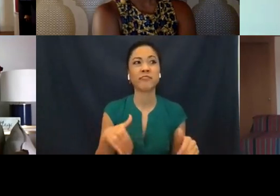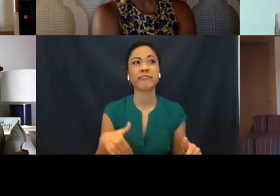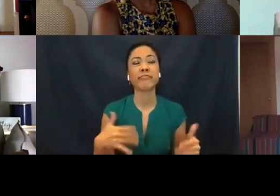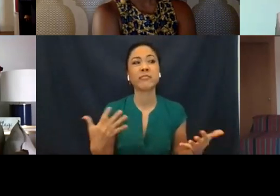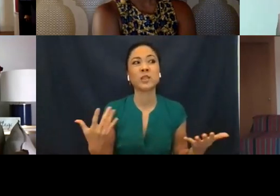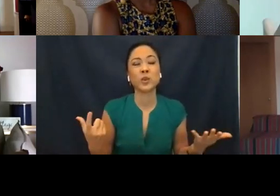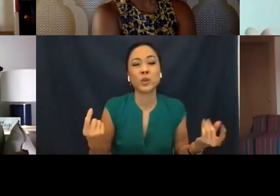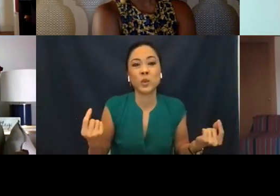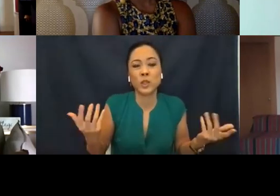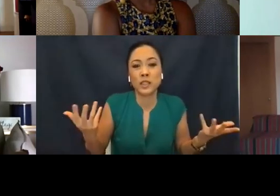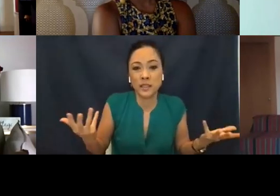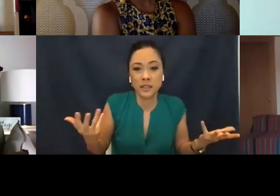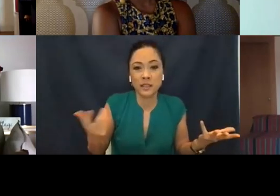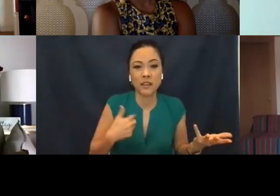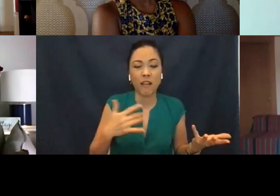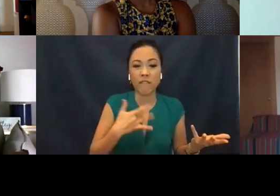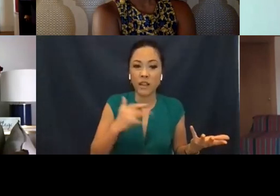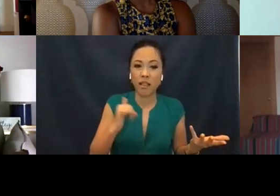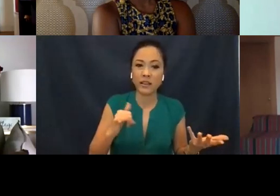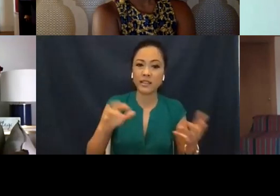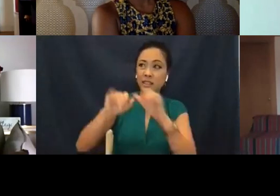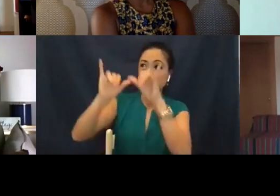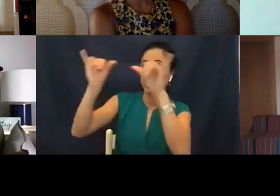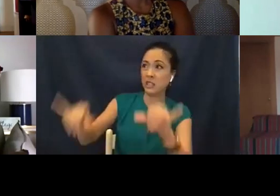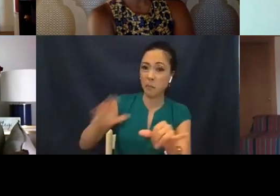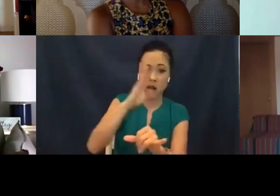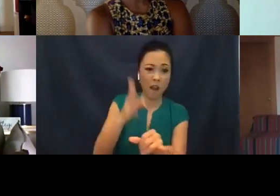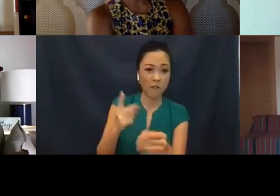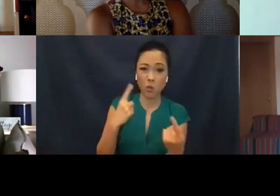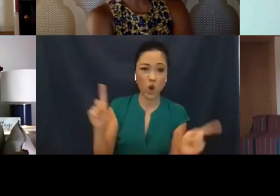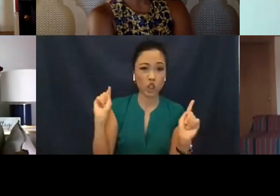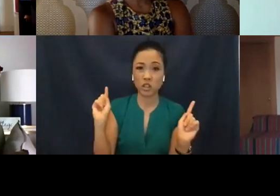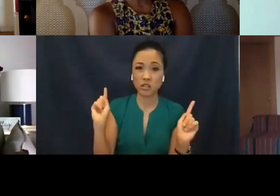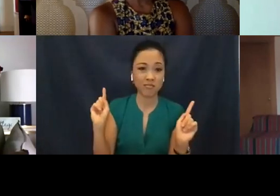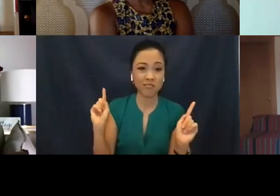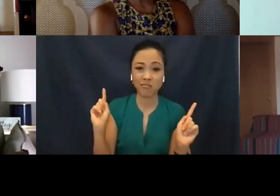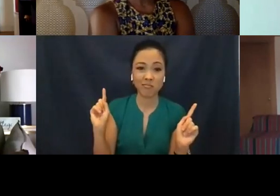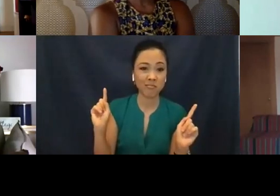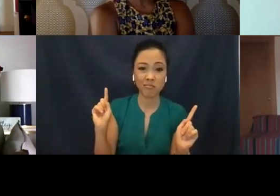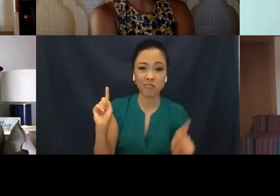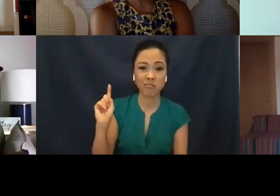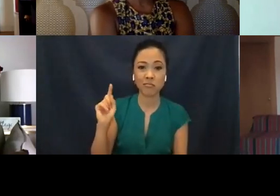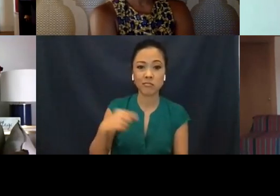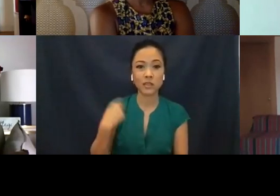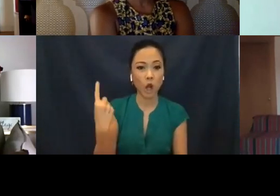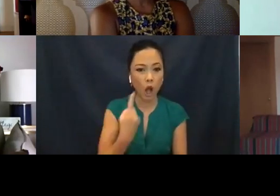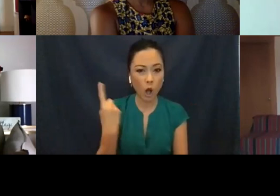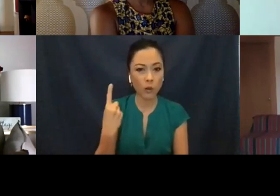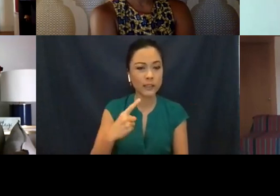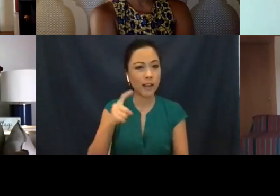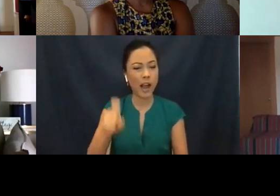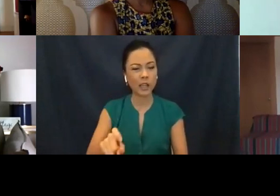always had to differentiate from it, especially being a producer of contemporary work, new